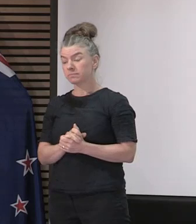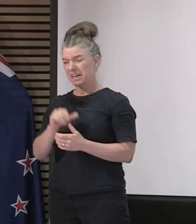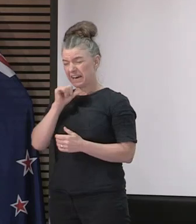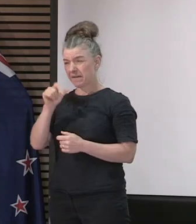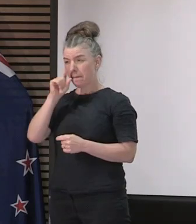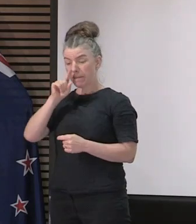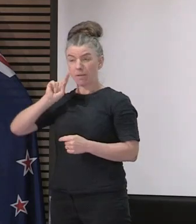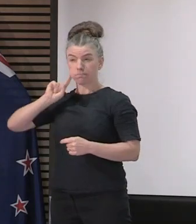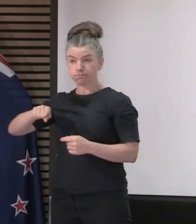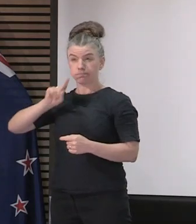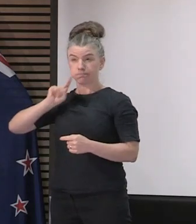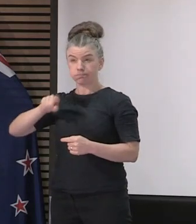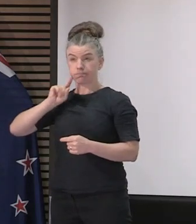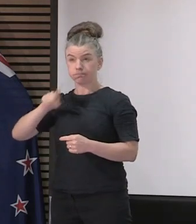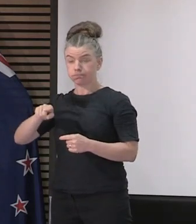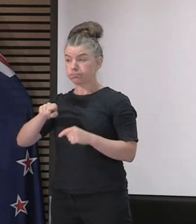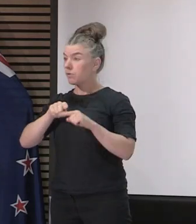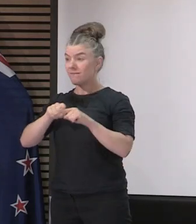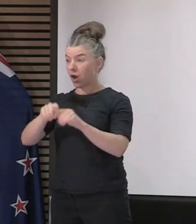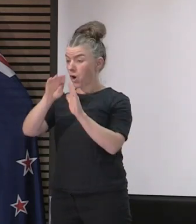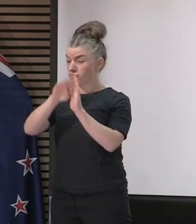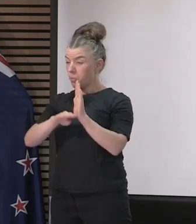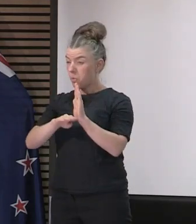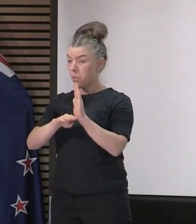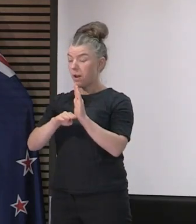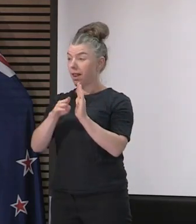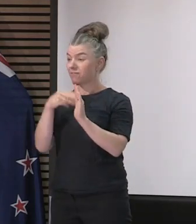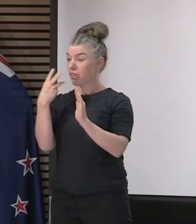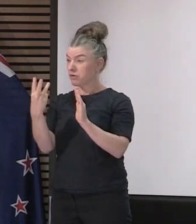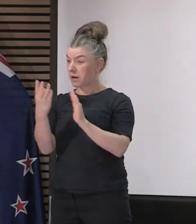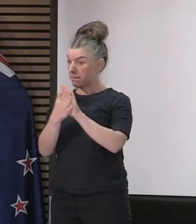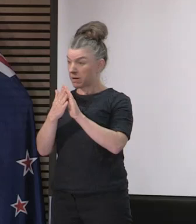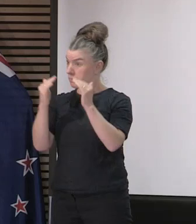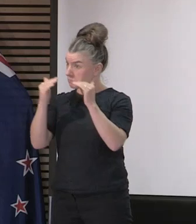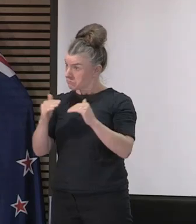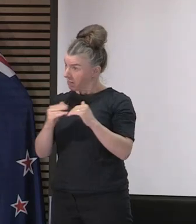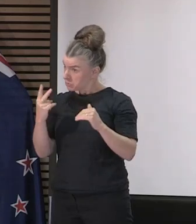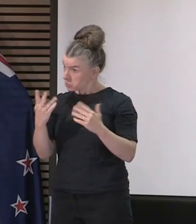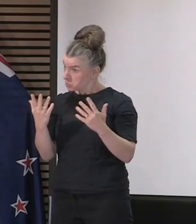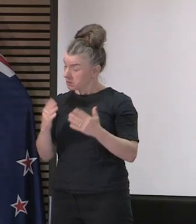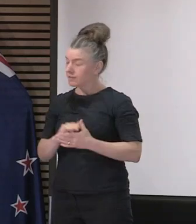constraint towards moving towards level two >> In terms of teachers, is there a